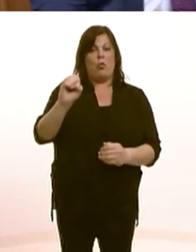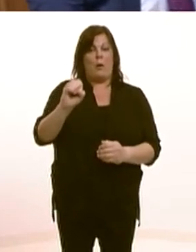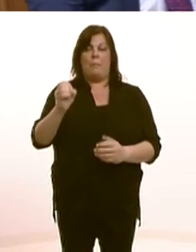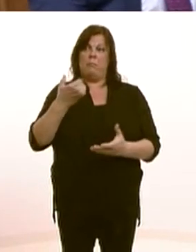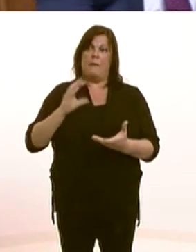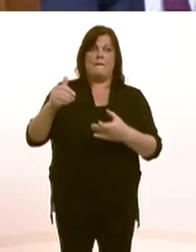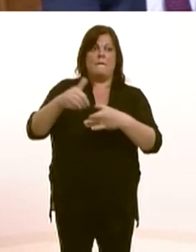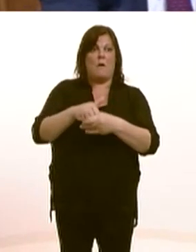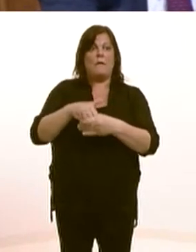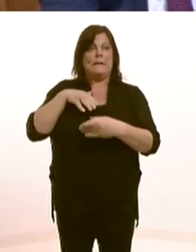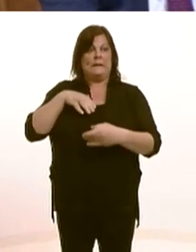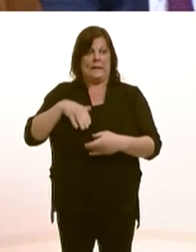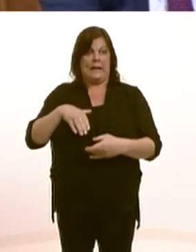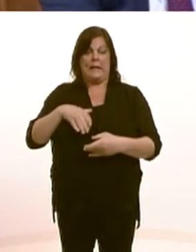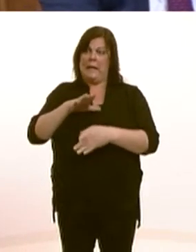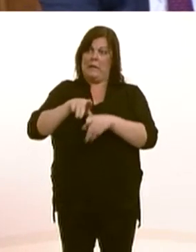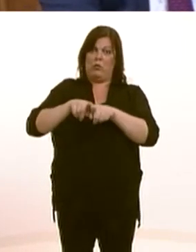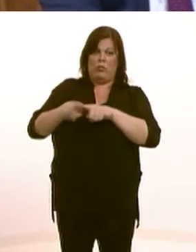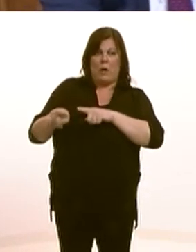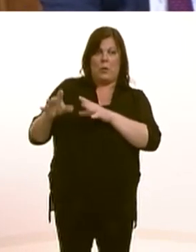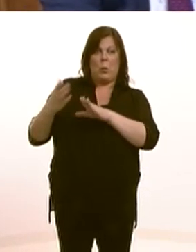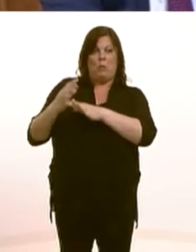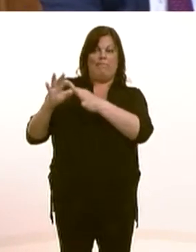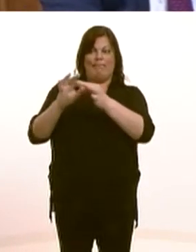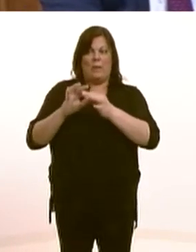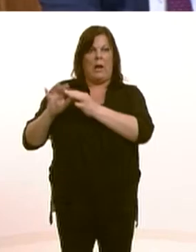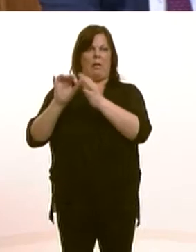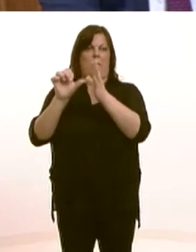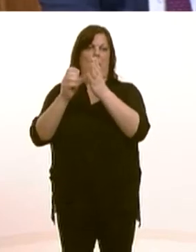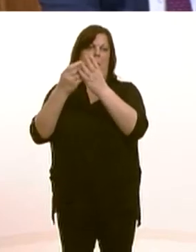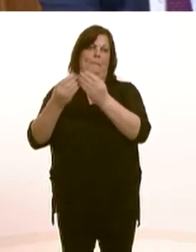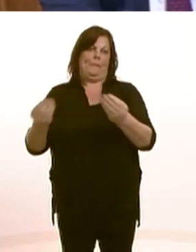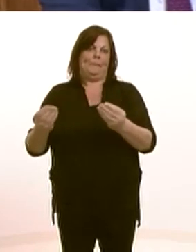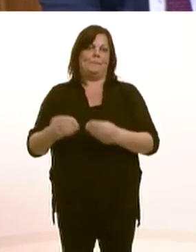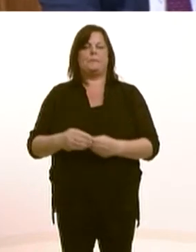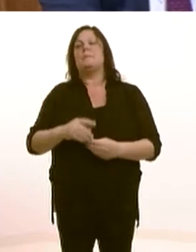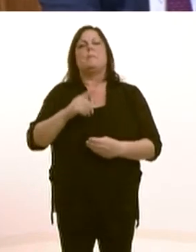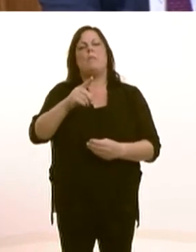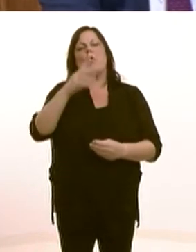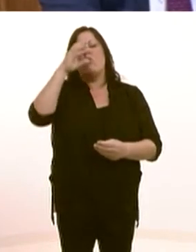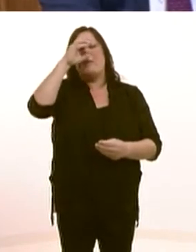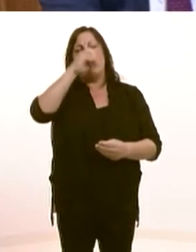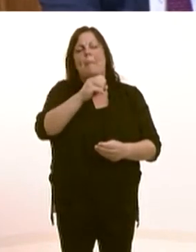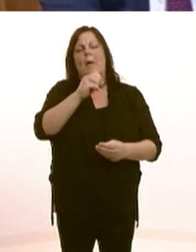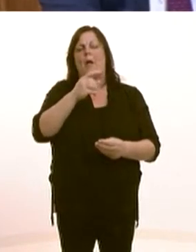all European countries rise to that challenge. Letís not forget that itís within living memory that millions of people were actually